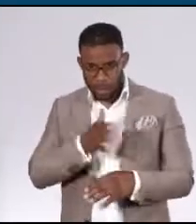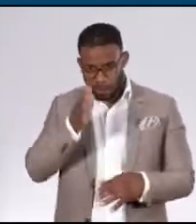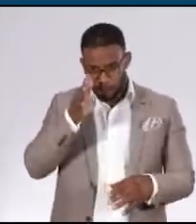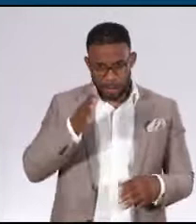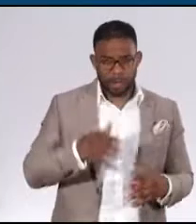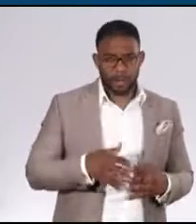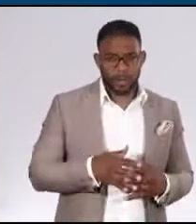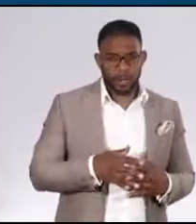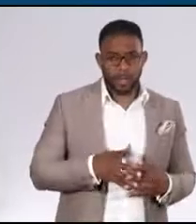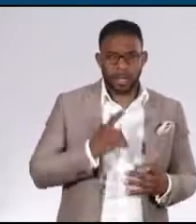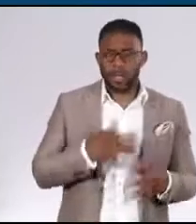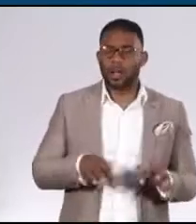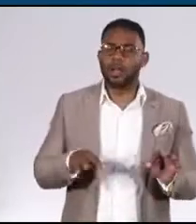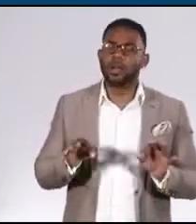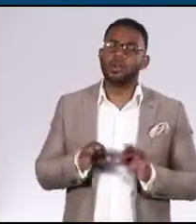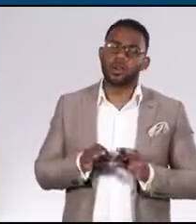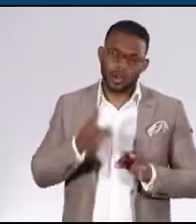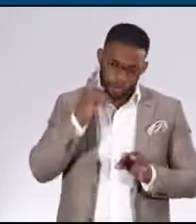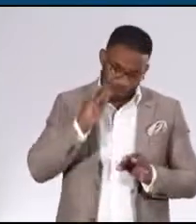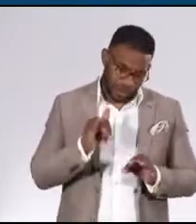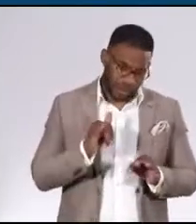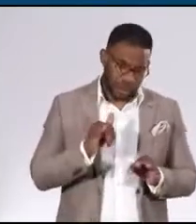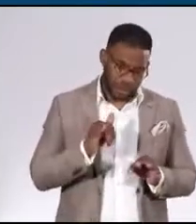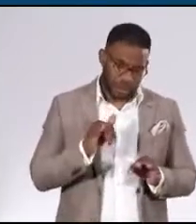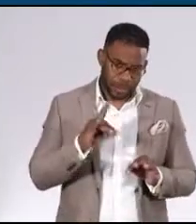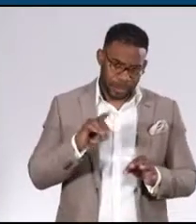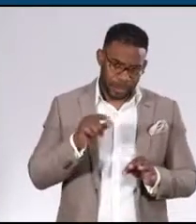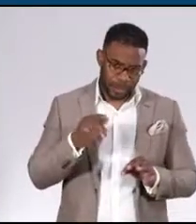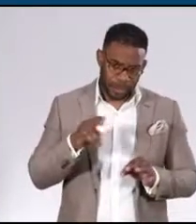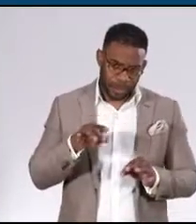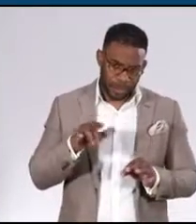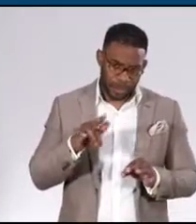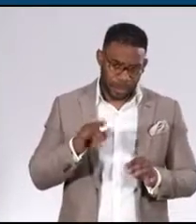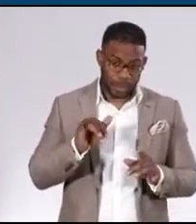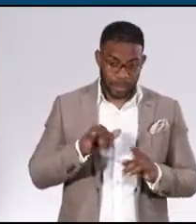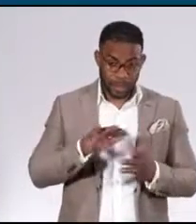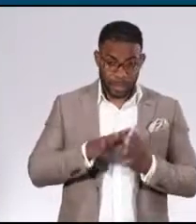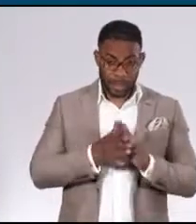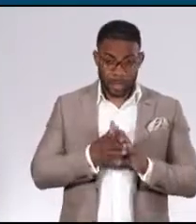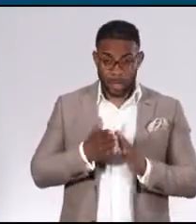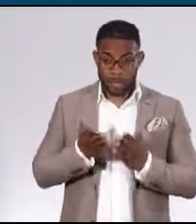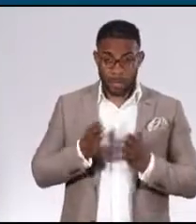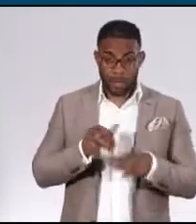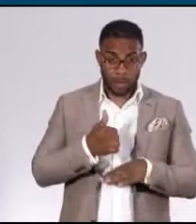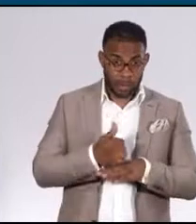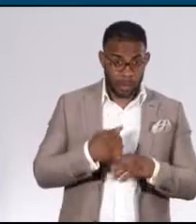are critical for that dirac ship, and that, in turn, serves the basis or foundation for development